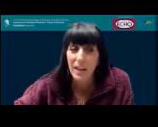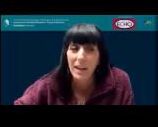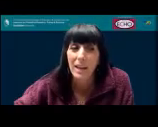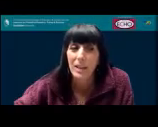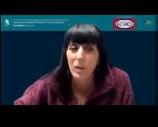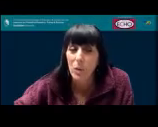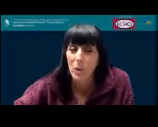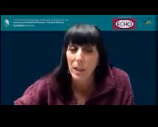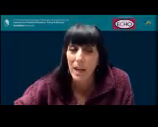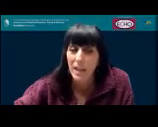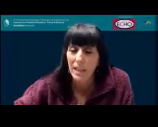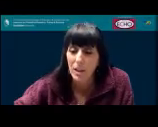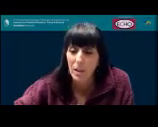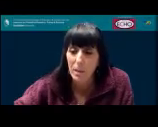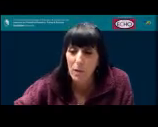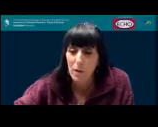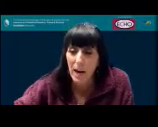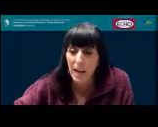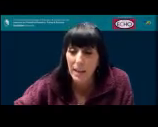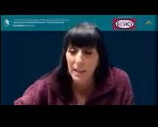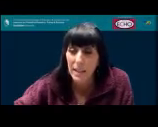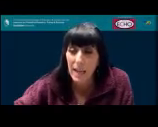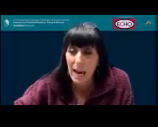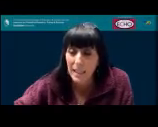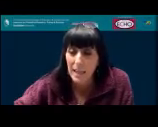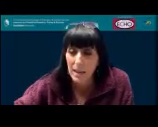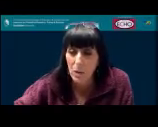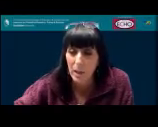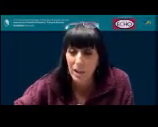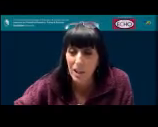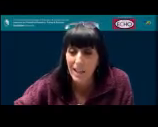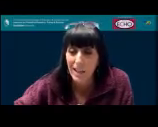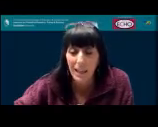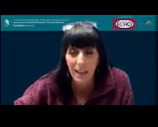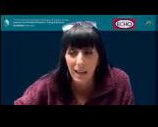and your organization before as asking the question again.